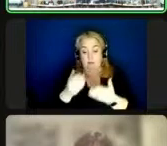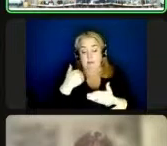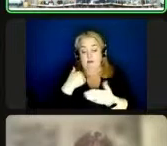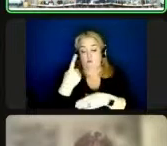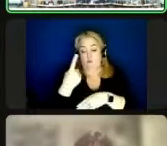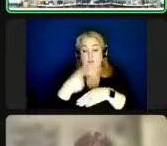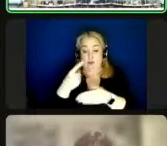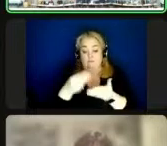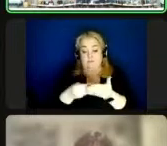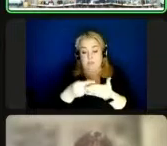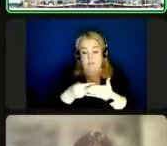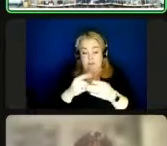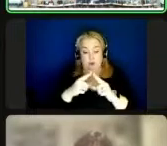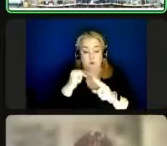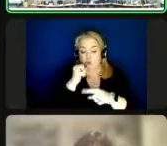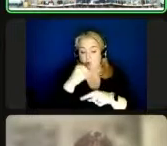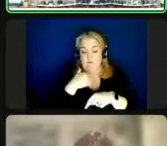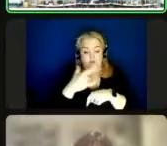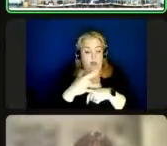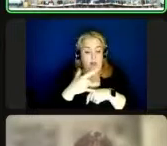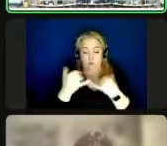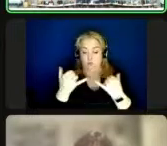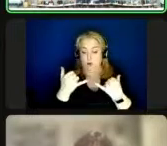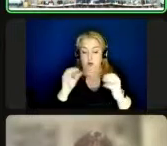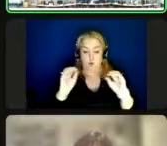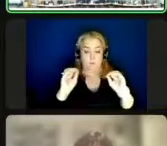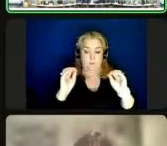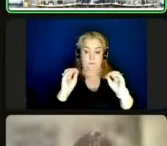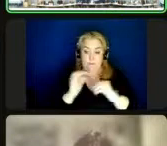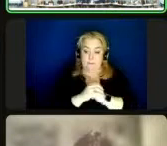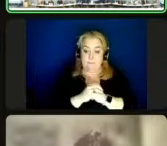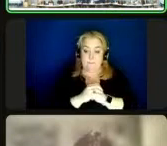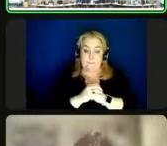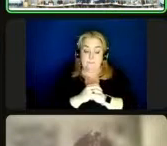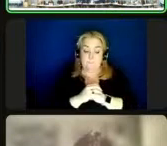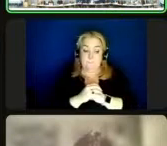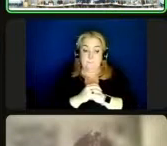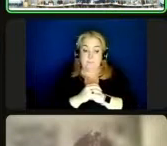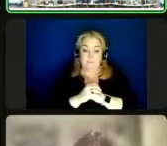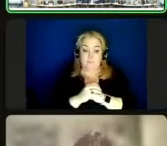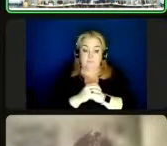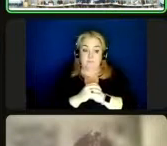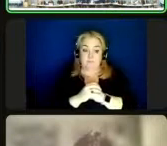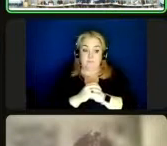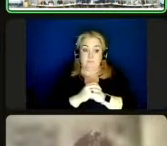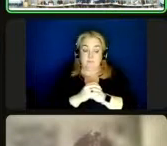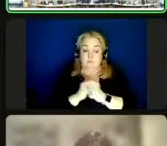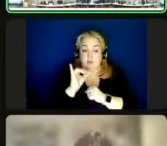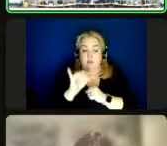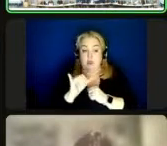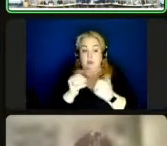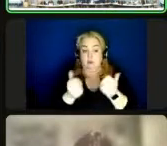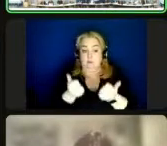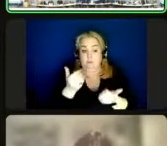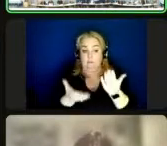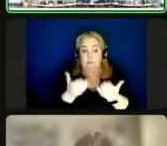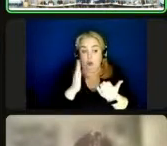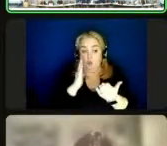UNFUNDED. KNOW THERE MAY BE OTHER ONETIME FUNDING AVAILABLE BUT WE DON'T CURRENTLY HAVE THOSE IN